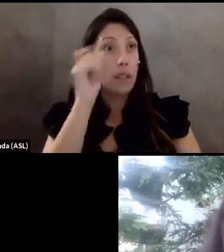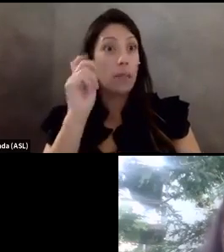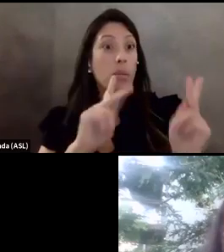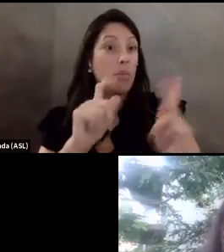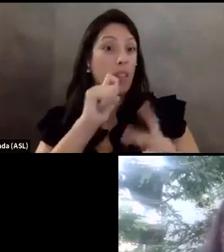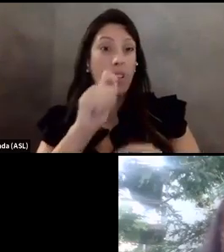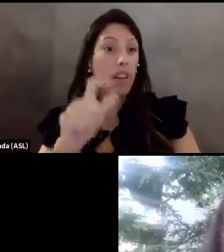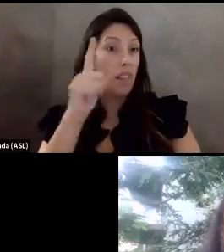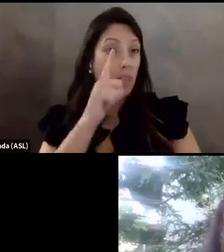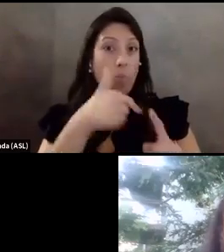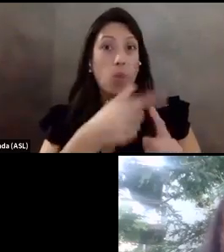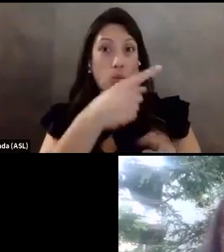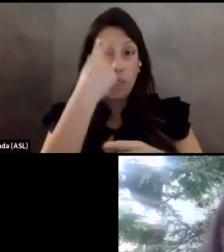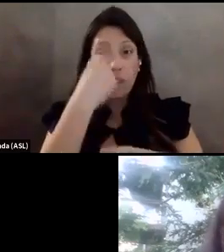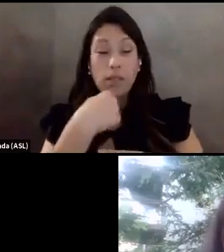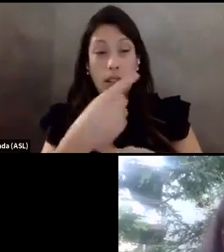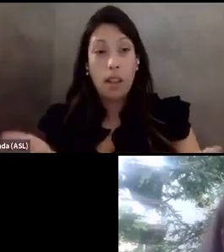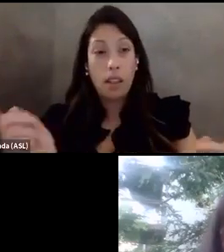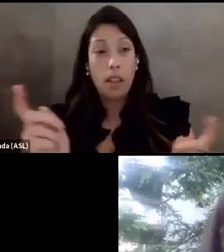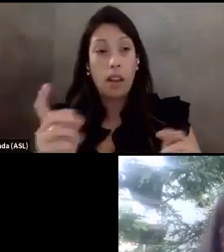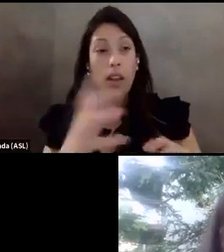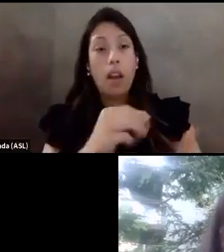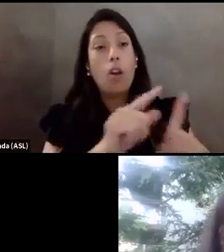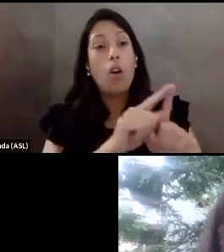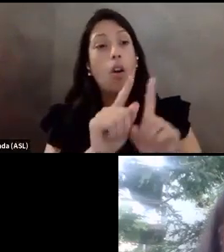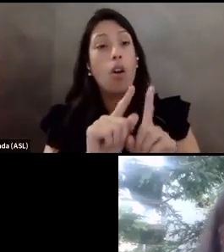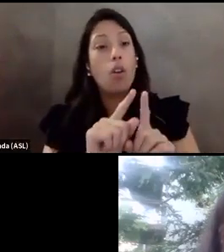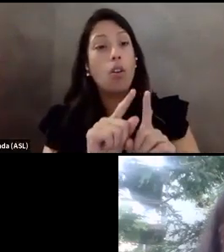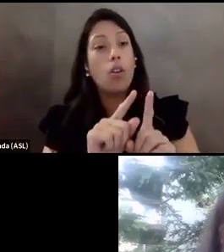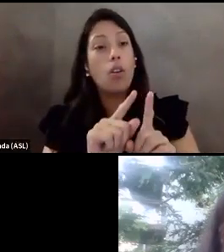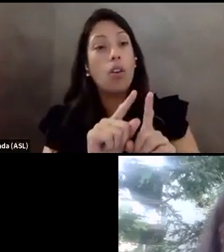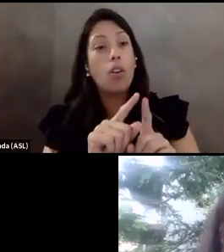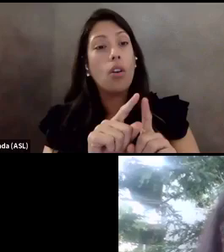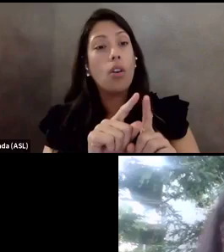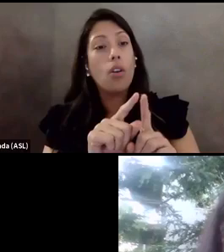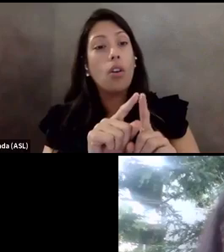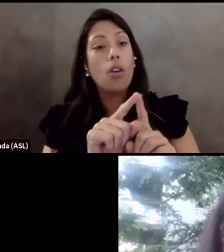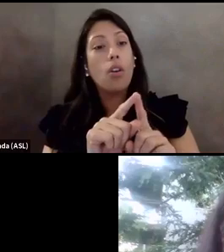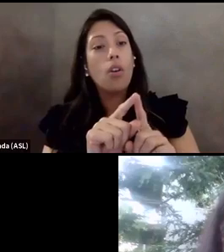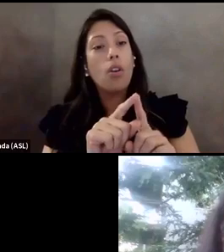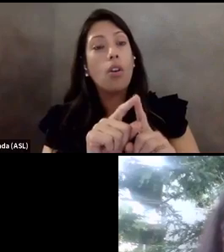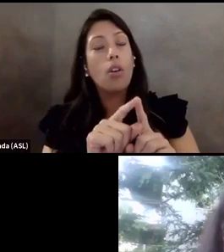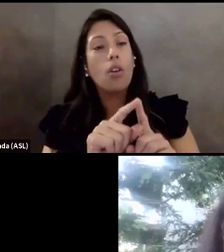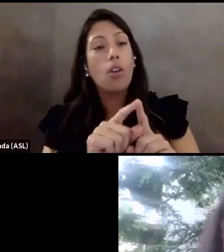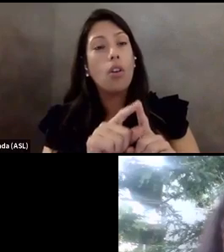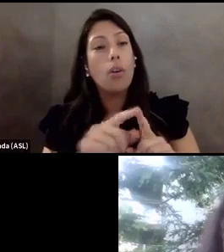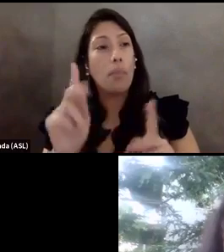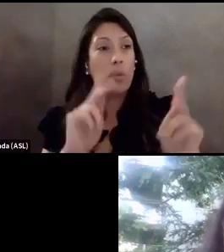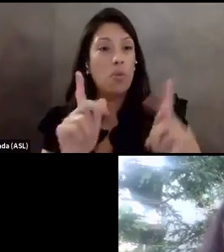Also, we have just a larger share of people who are not cooperating.